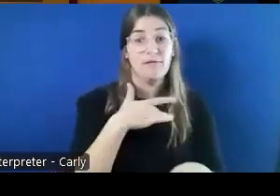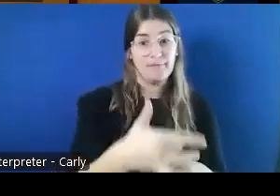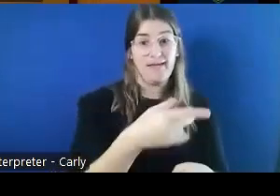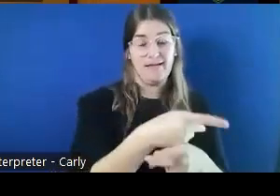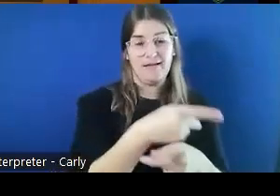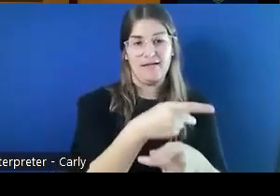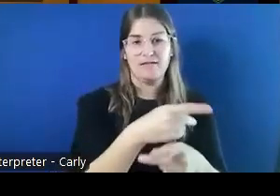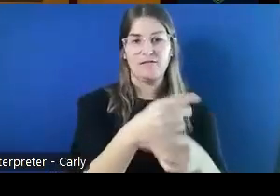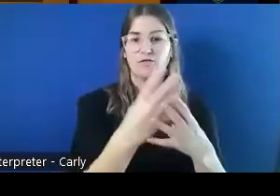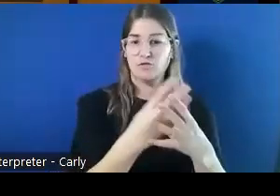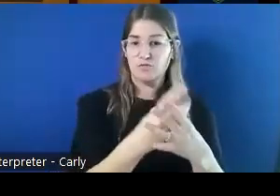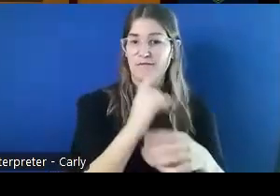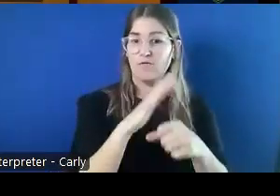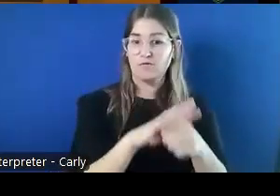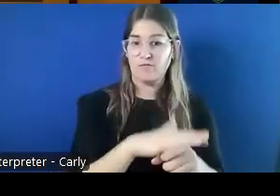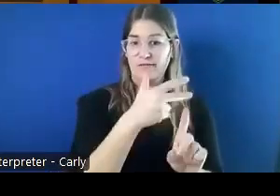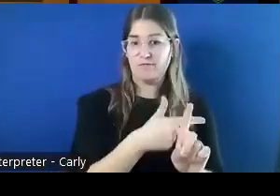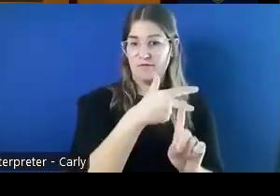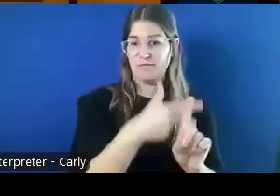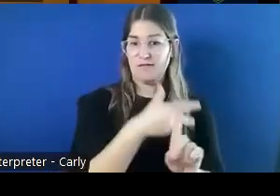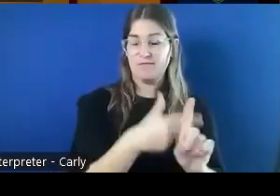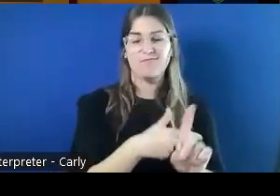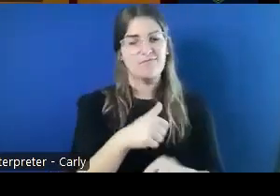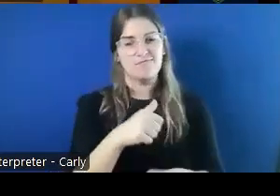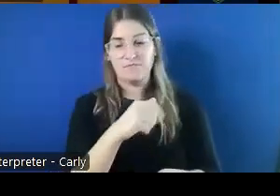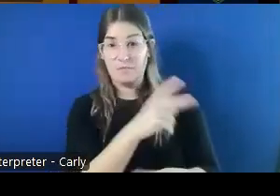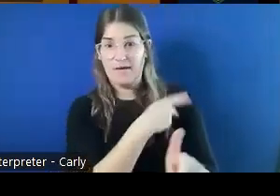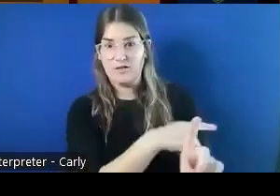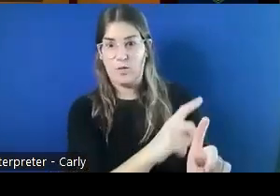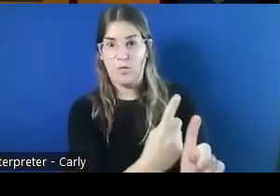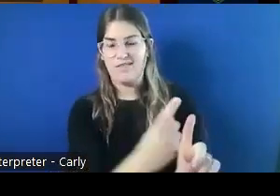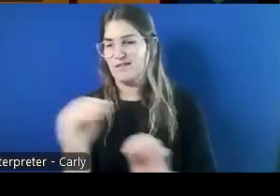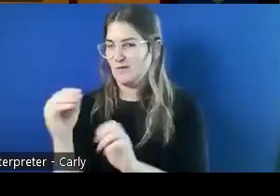distress every three months and the patients not the caregivers and they get a referral to social